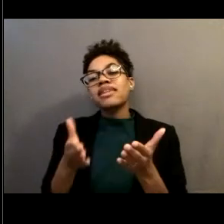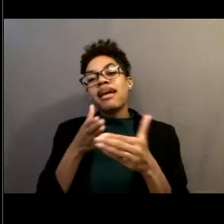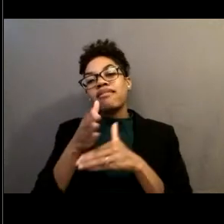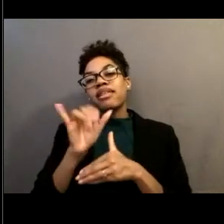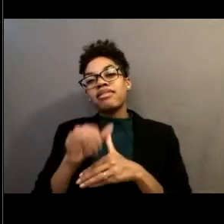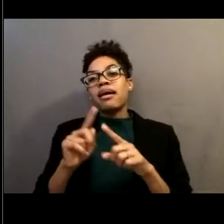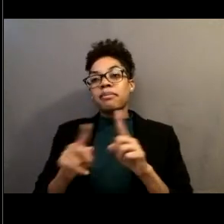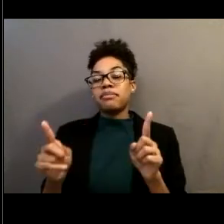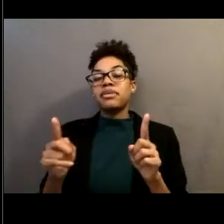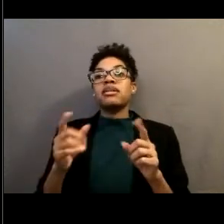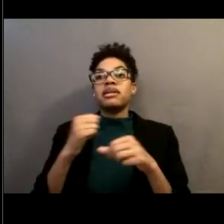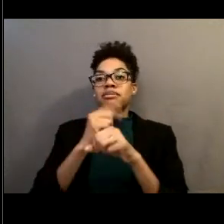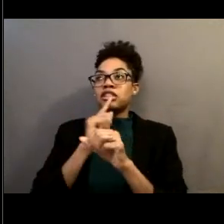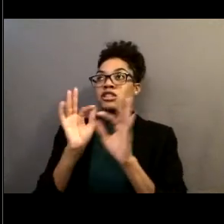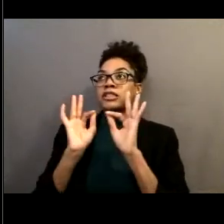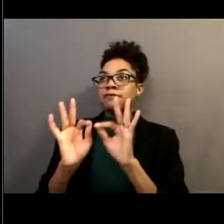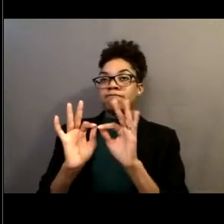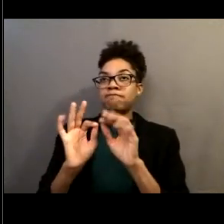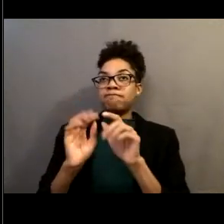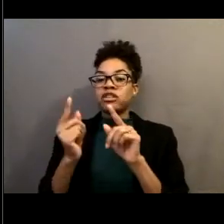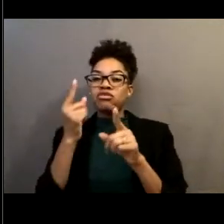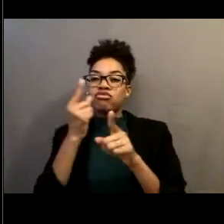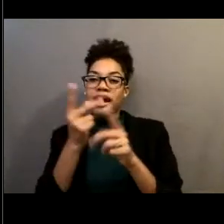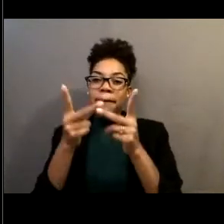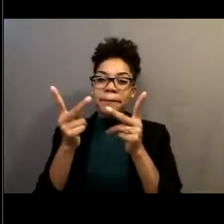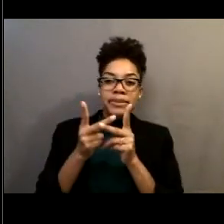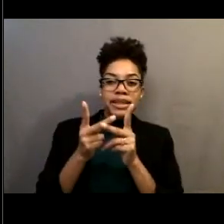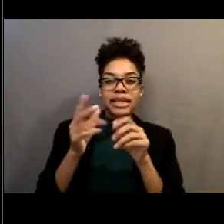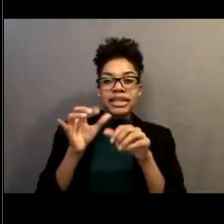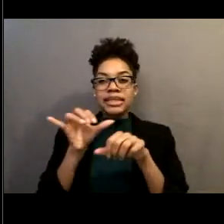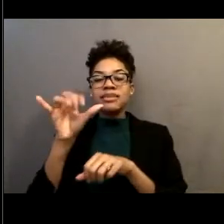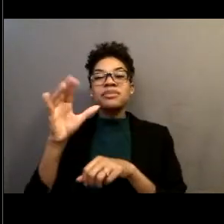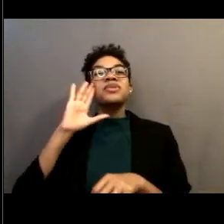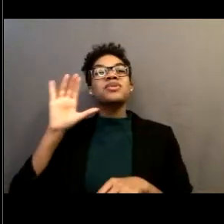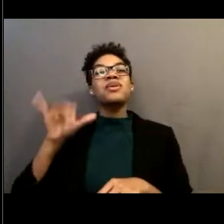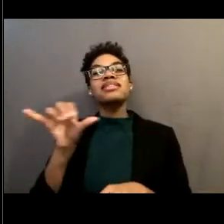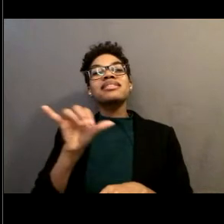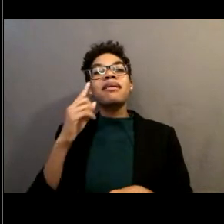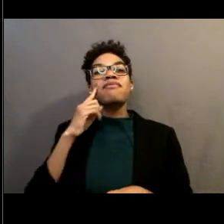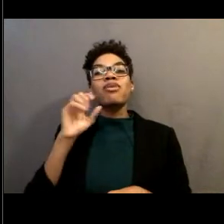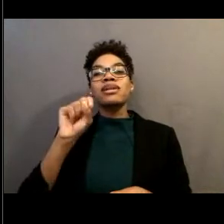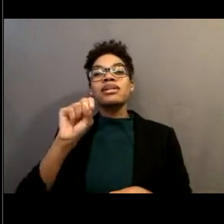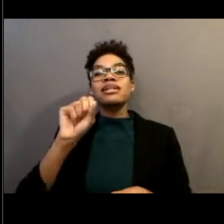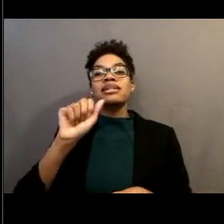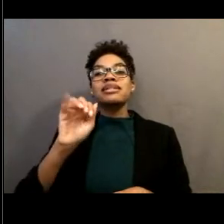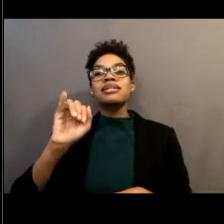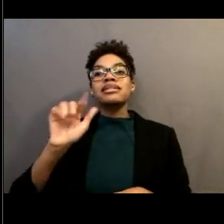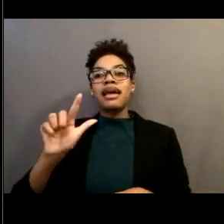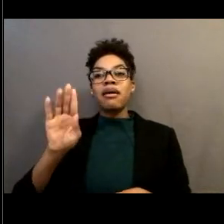after you want to make sure it's just right. It's like almost like sailing a sailboat. You have to trim the sails and make sure everything's proper.